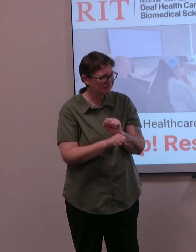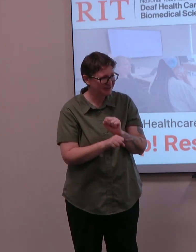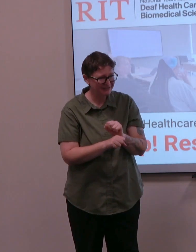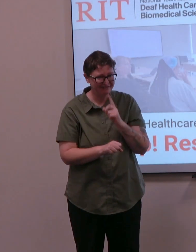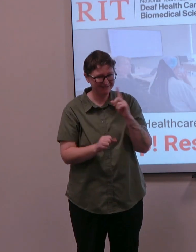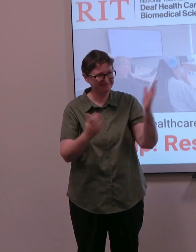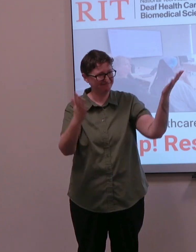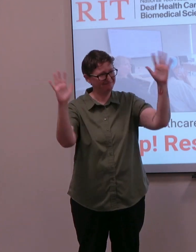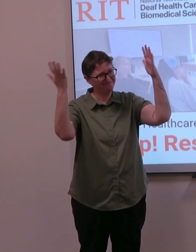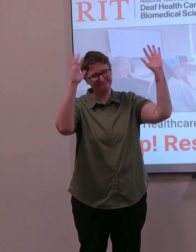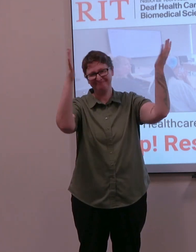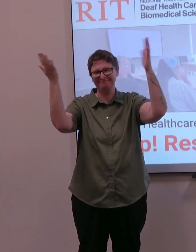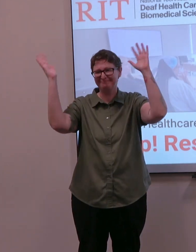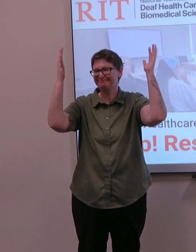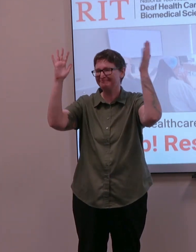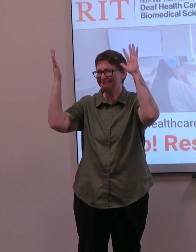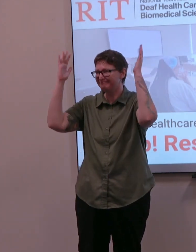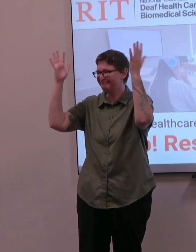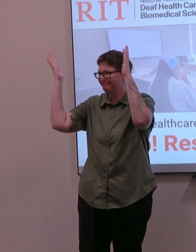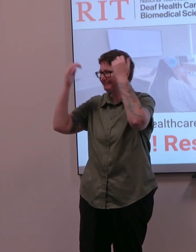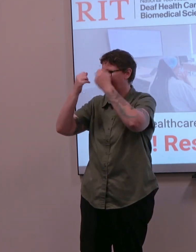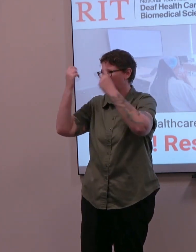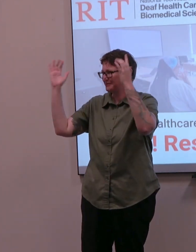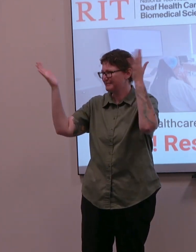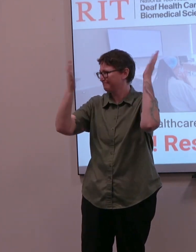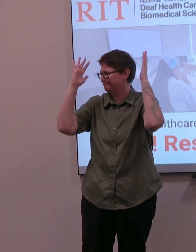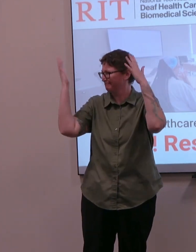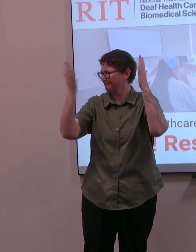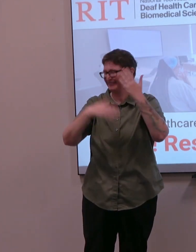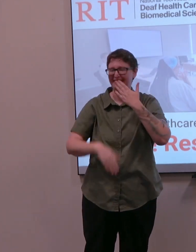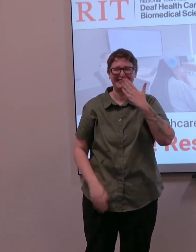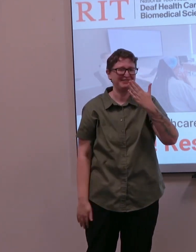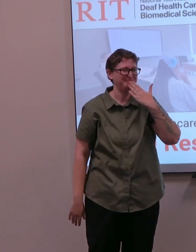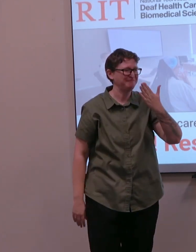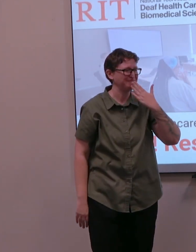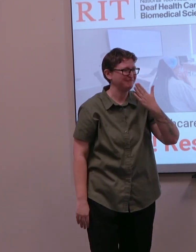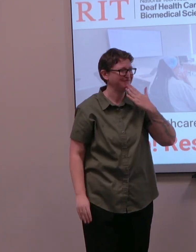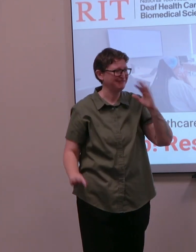see your hard work and celebrate. Congratulations, everyone. Thank you.